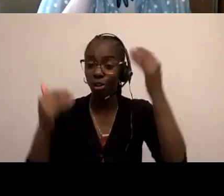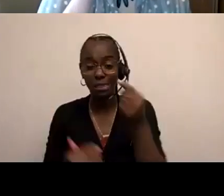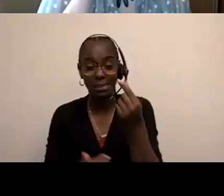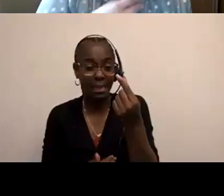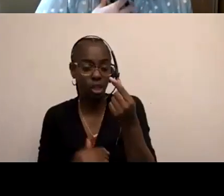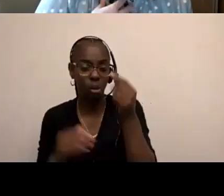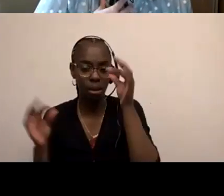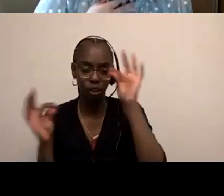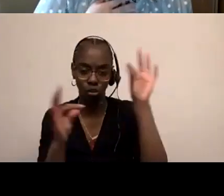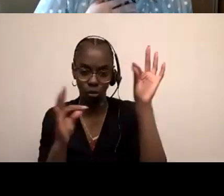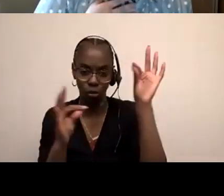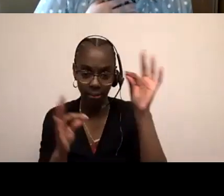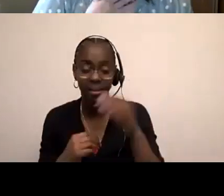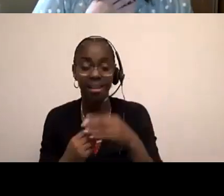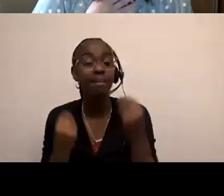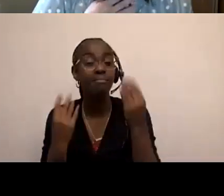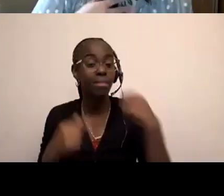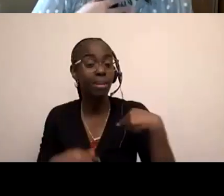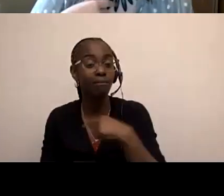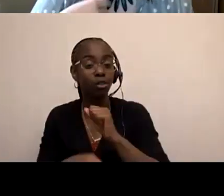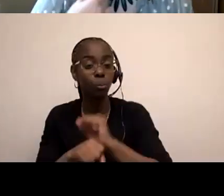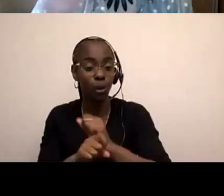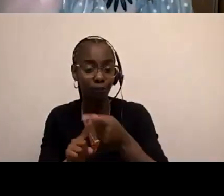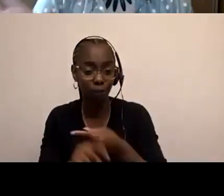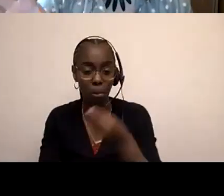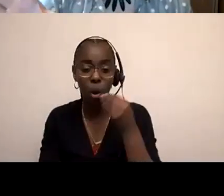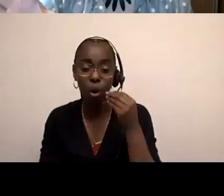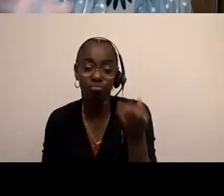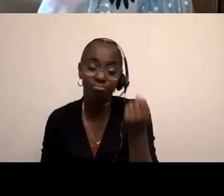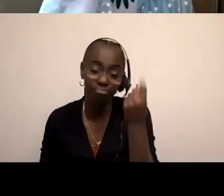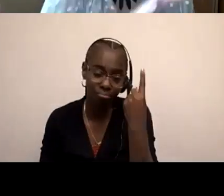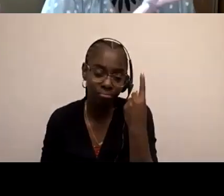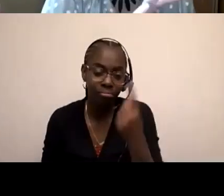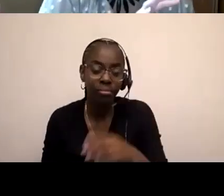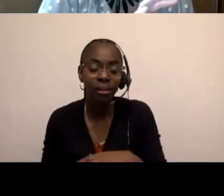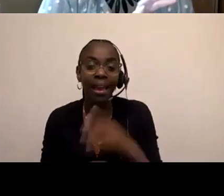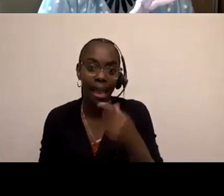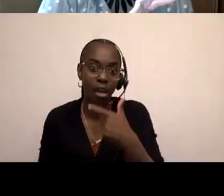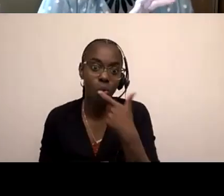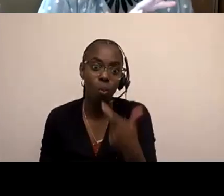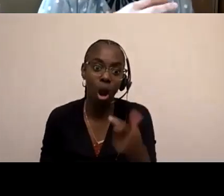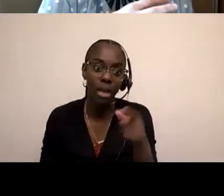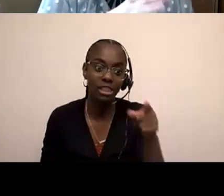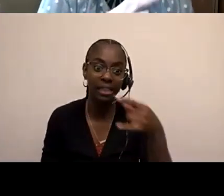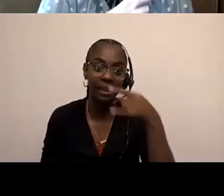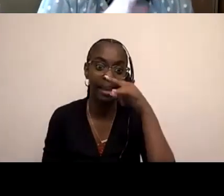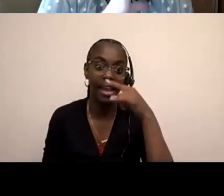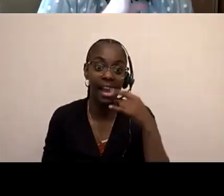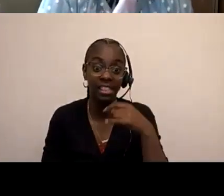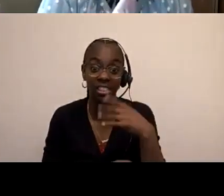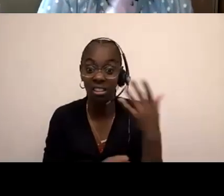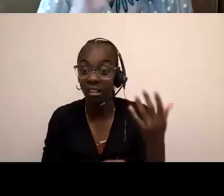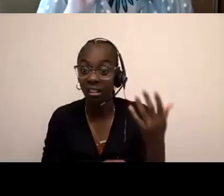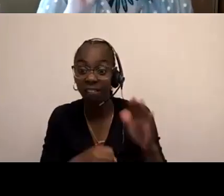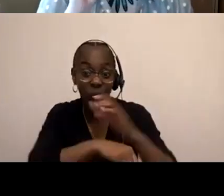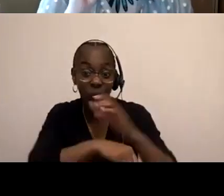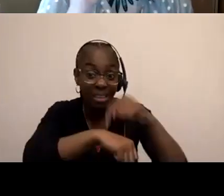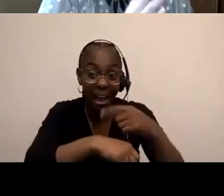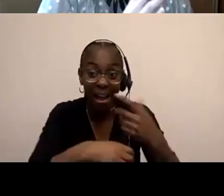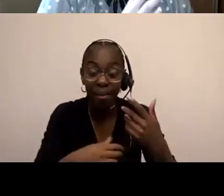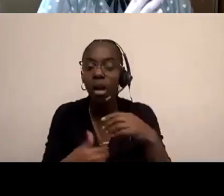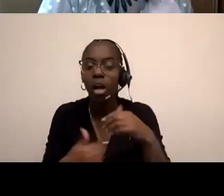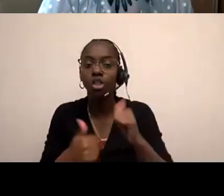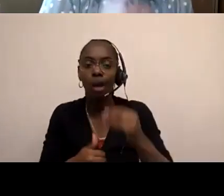MANY OF US ARE WORKING FROM HOME AND WATCHING OUR KIDS SO WE'RE FULL TIME TRYING TO HOMESCHOOL